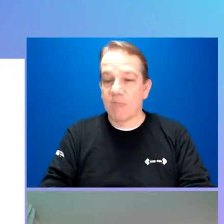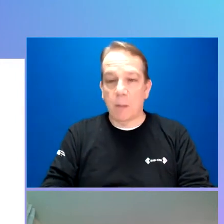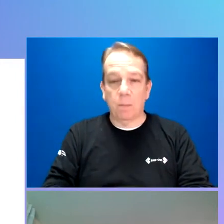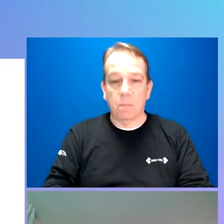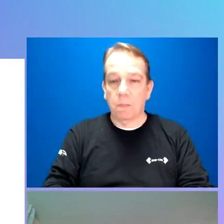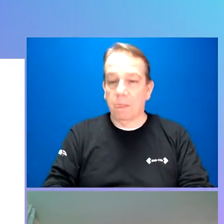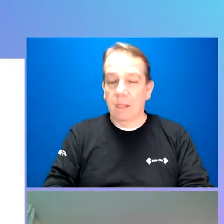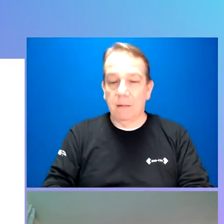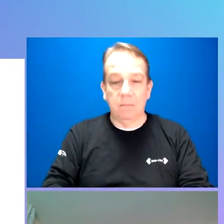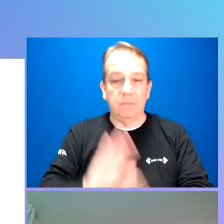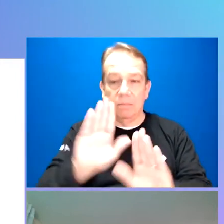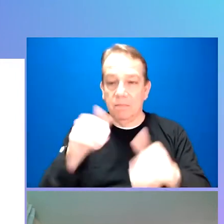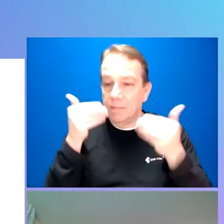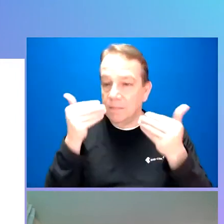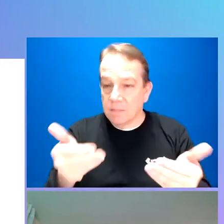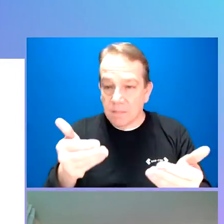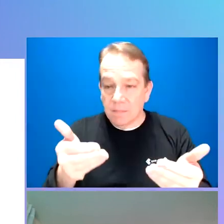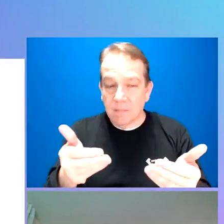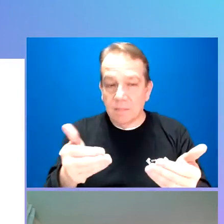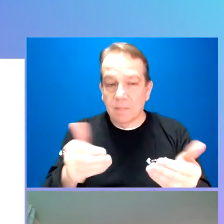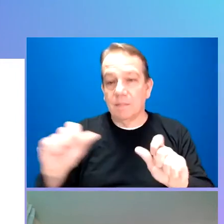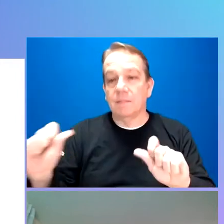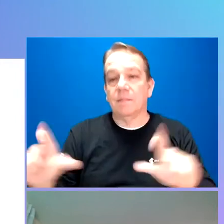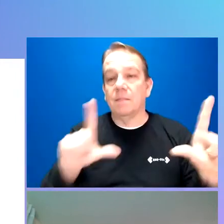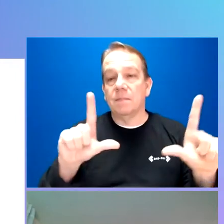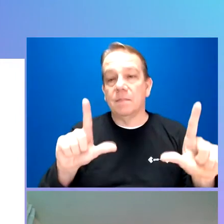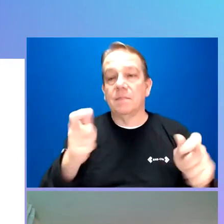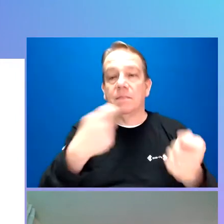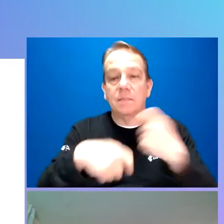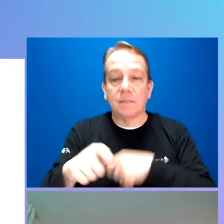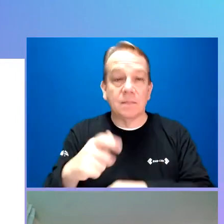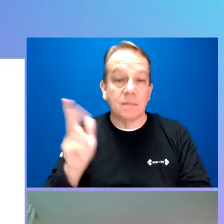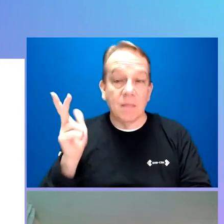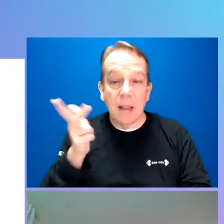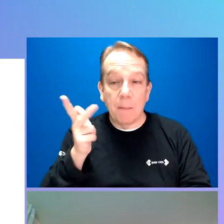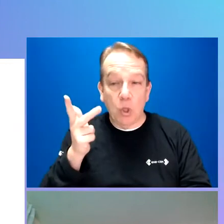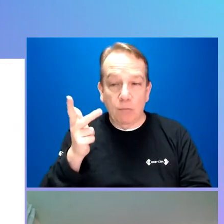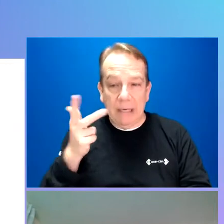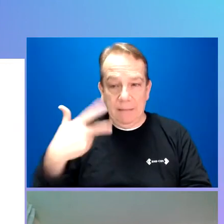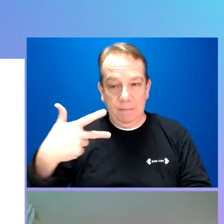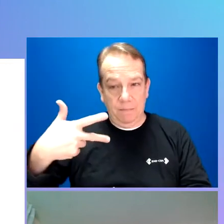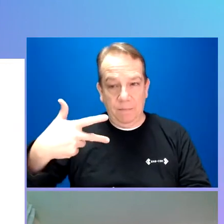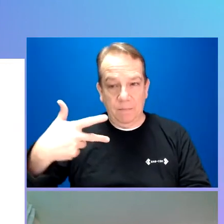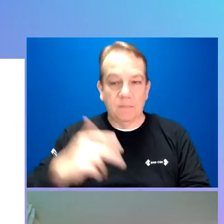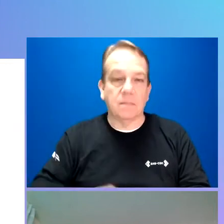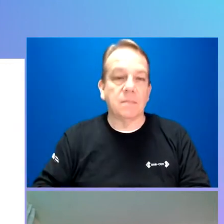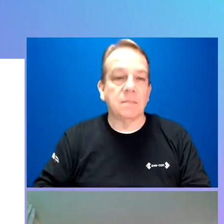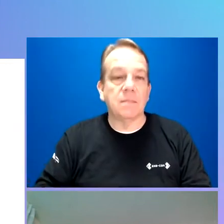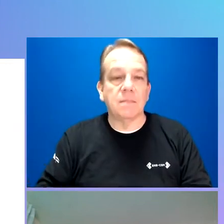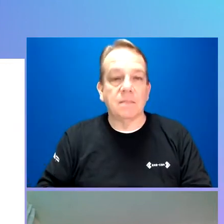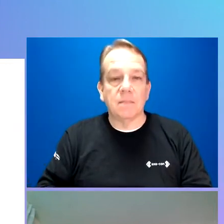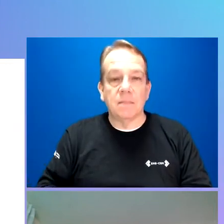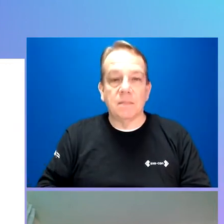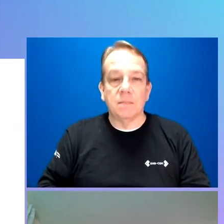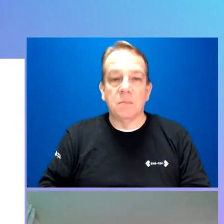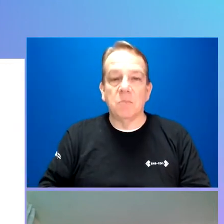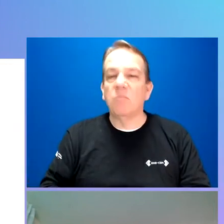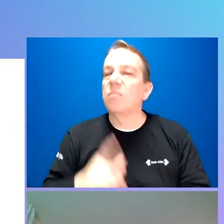to move to slide number three. All right. So what is, uh,